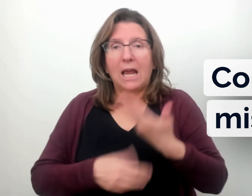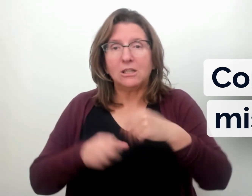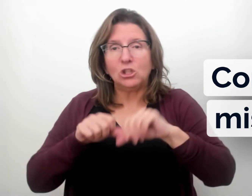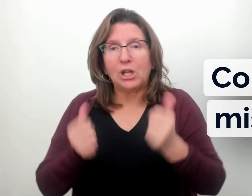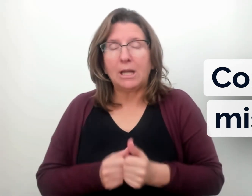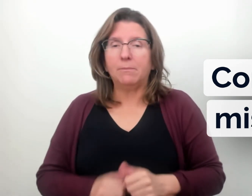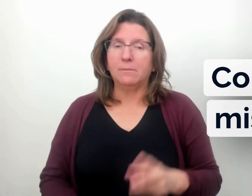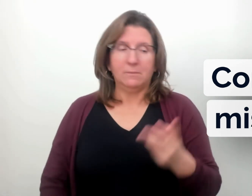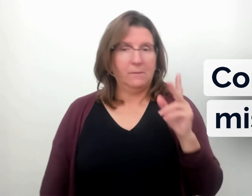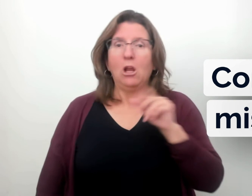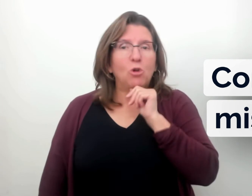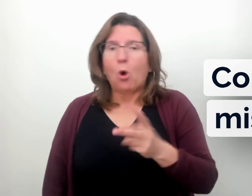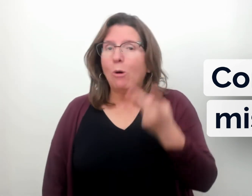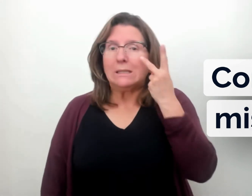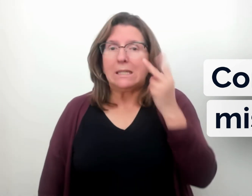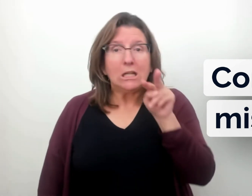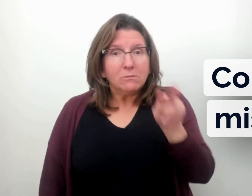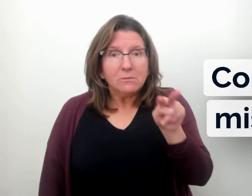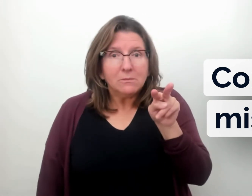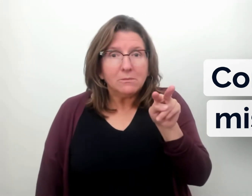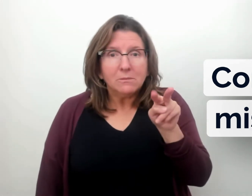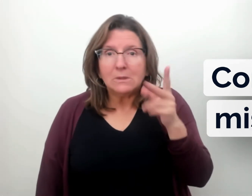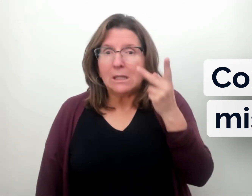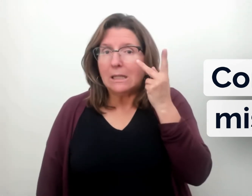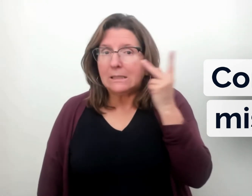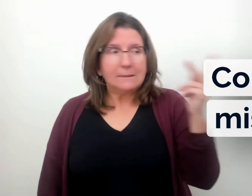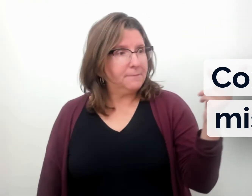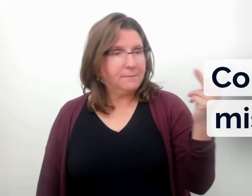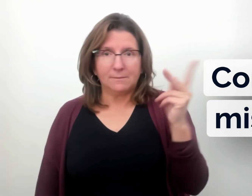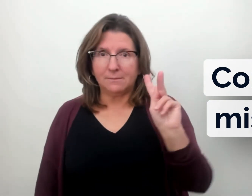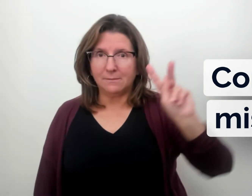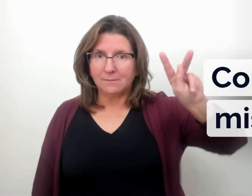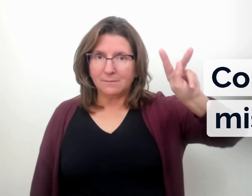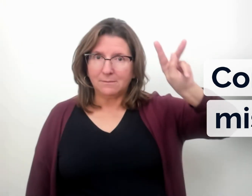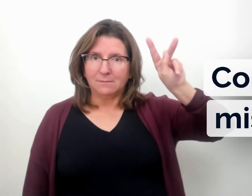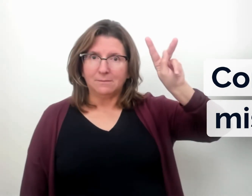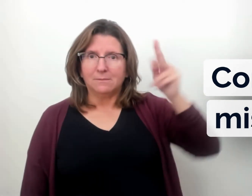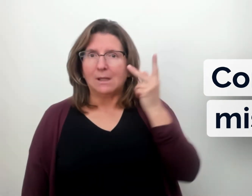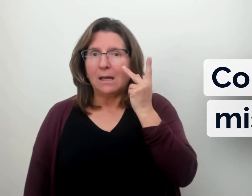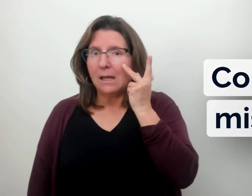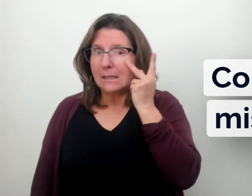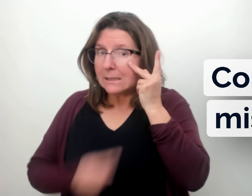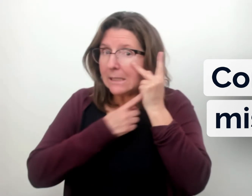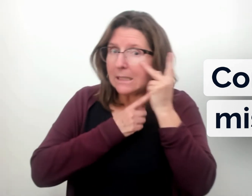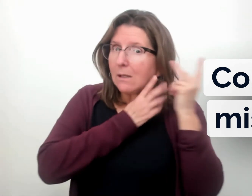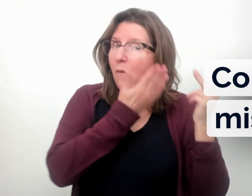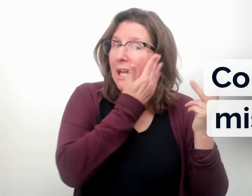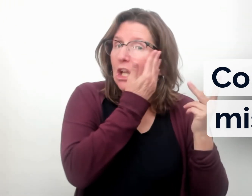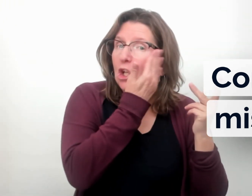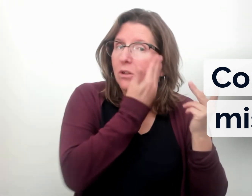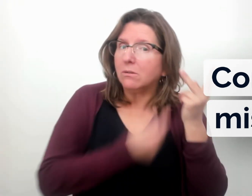So that gesture {looking at you} is the wrong handshape. In ASL we use more of a 'K' handshape.